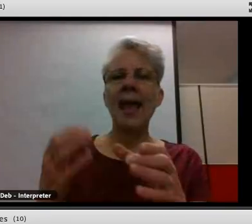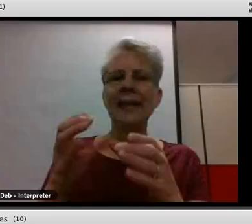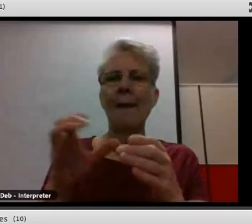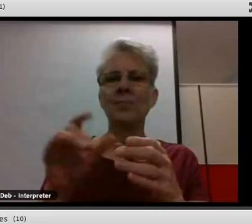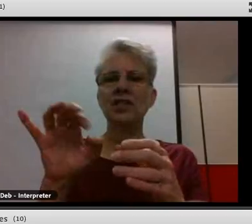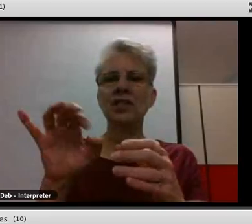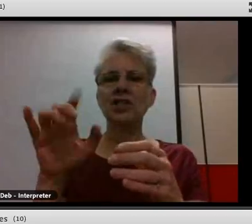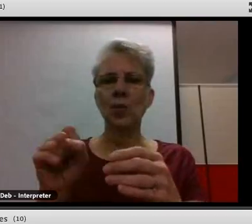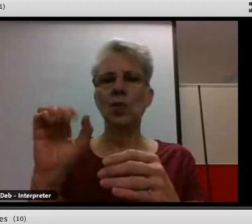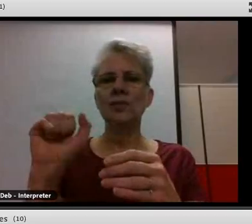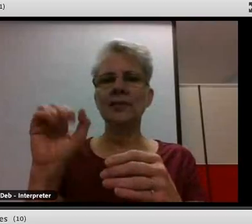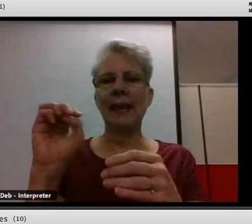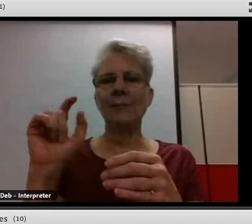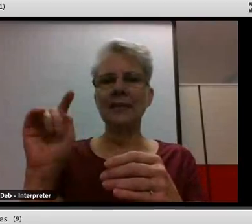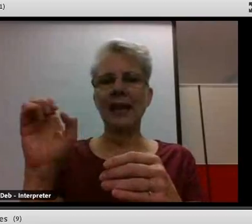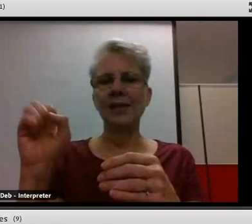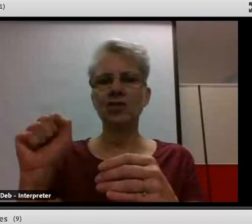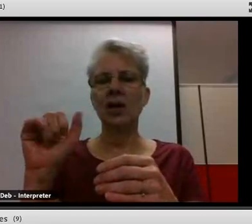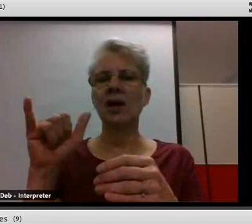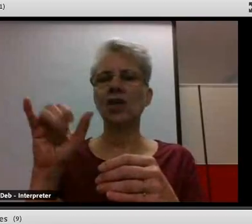I think it's fantastic.